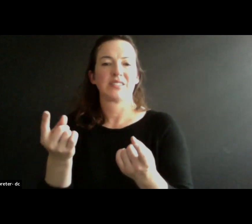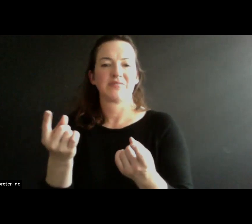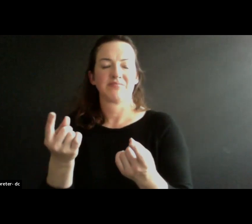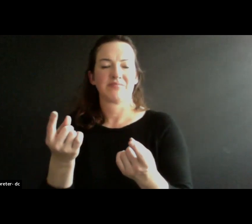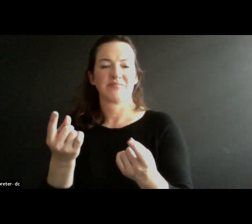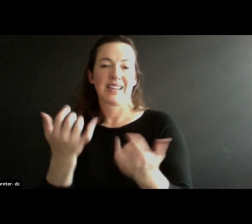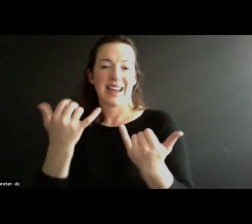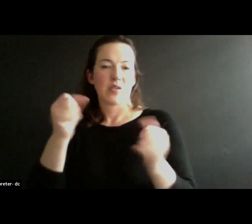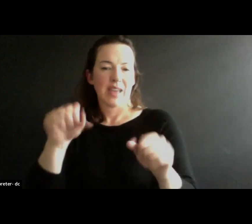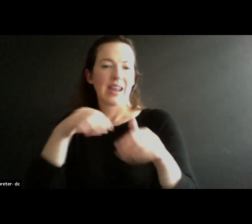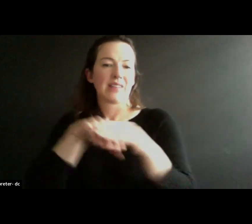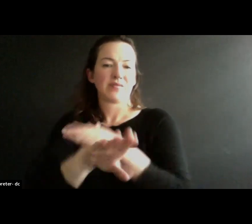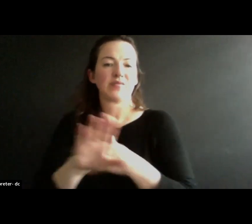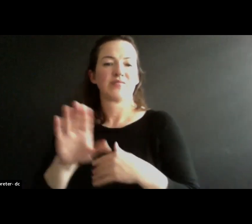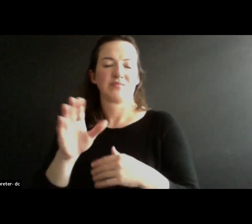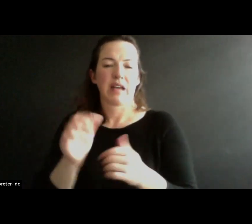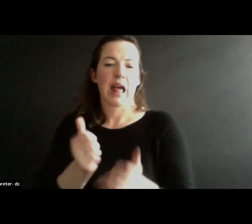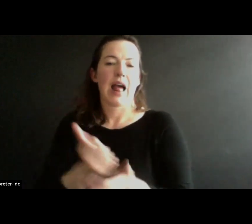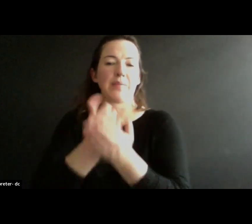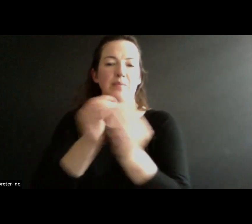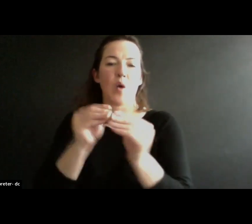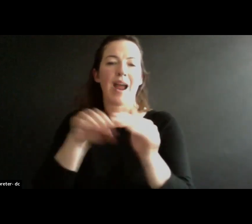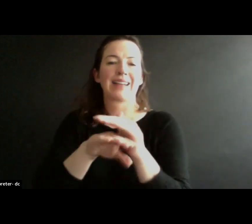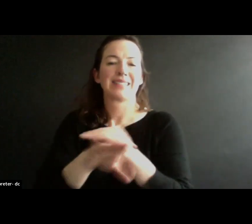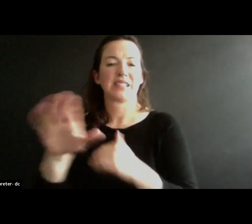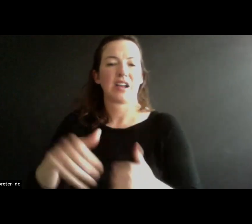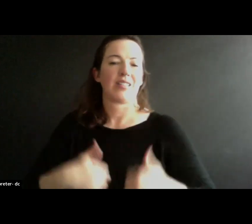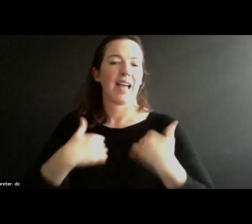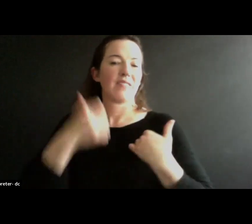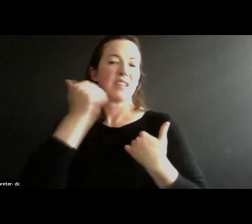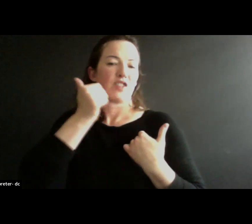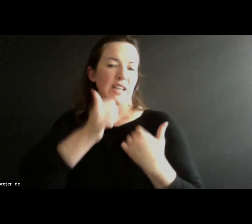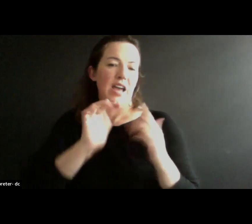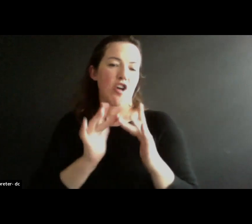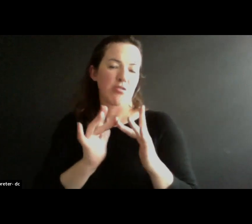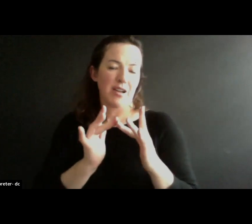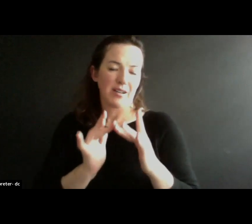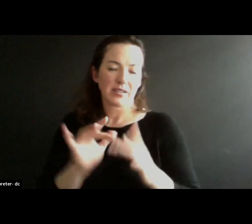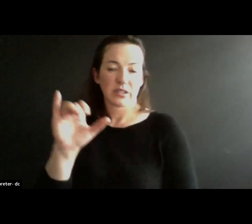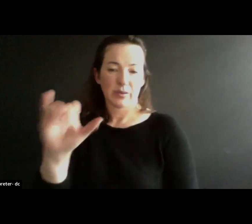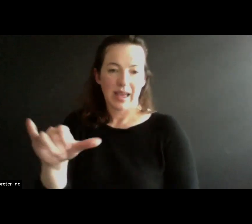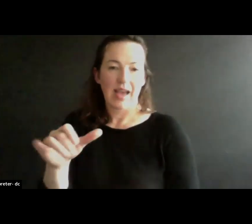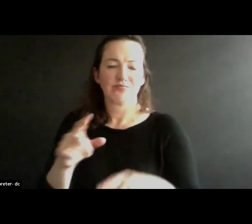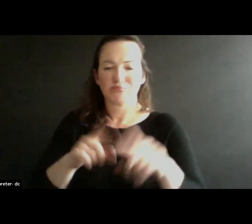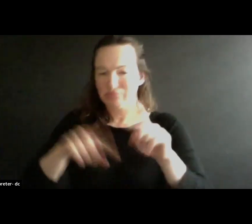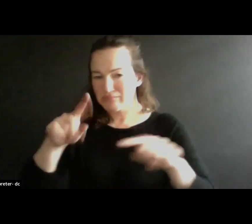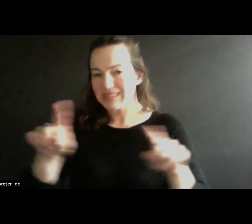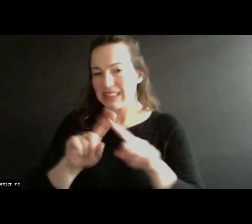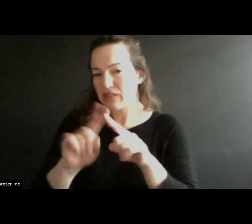that they do in their daily lives online right and so we do that with a variety of programs.